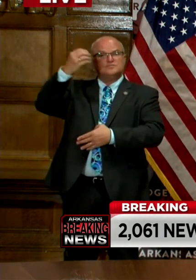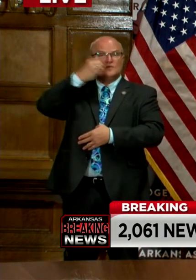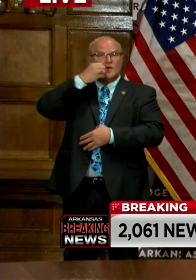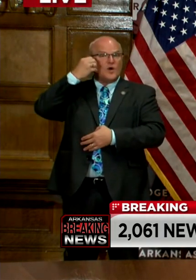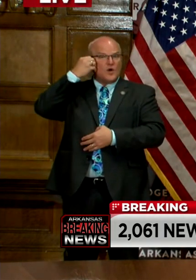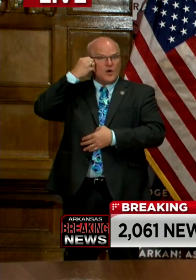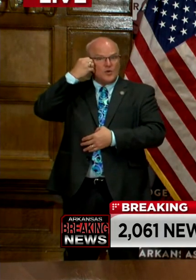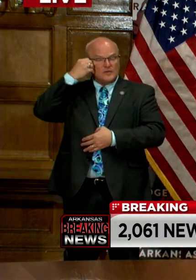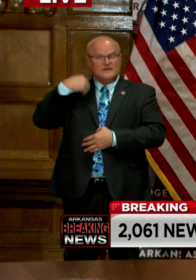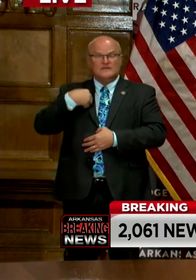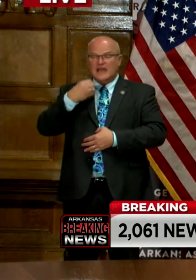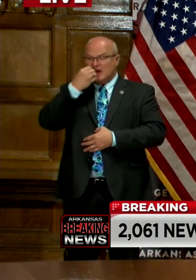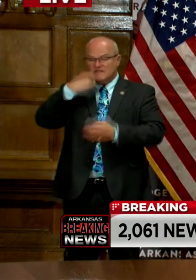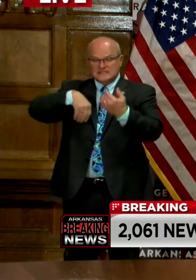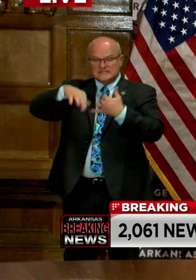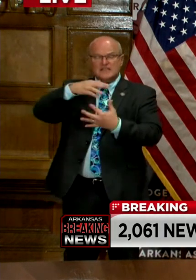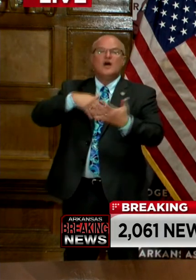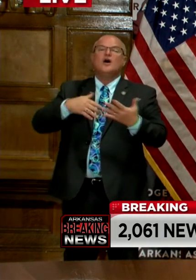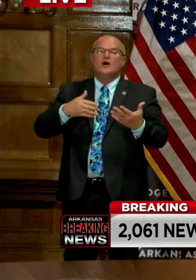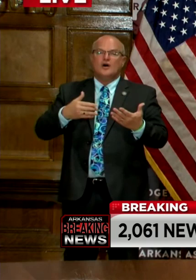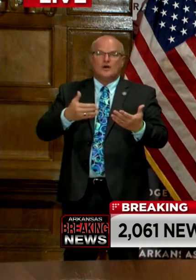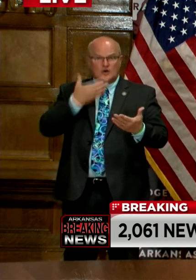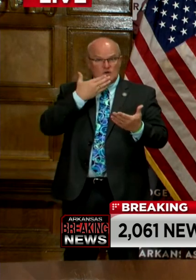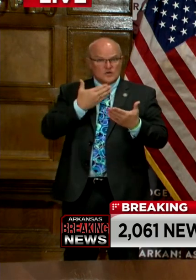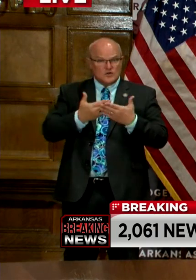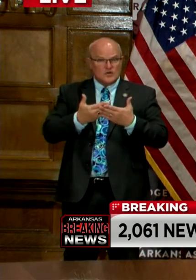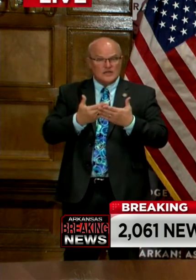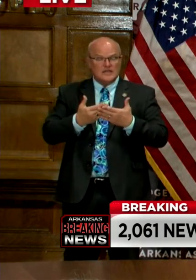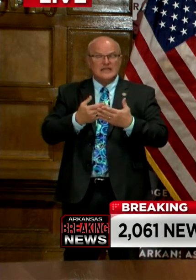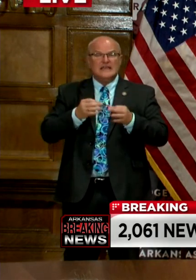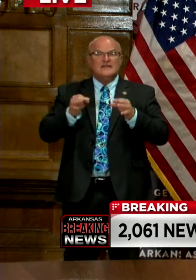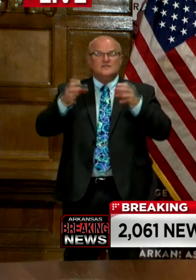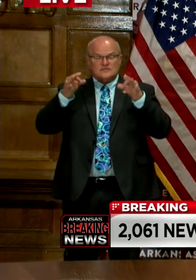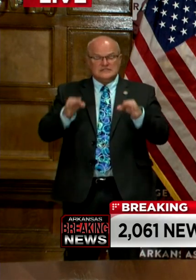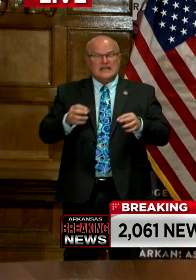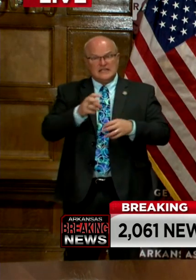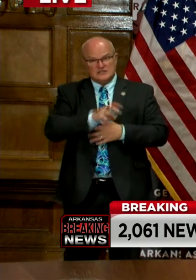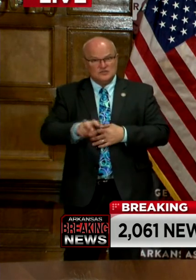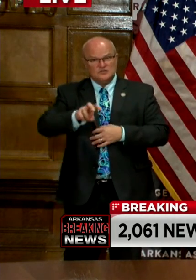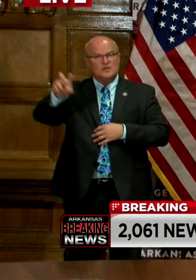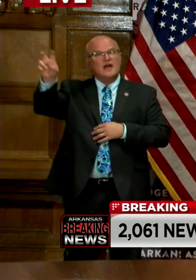KEEP THAT IN MIND. AGAIN, THINGS UP OPENING UP WINDOWS IN YOUR HOME IF YOU HAVE